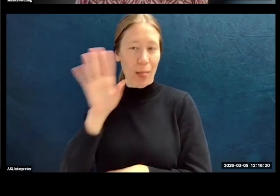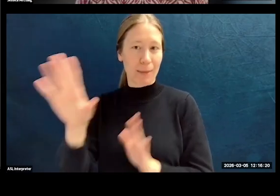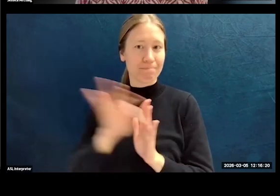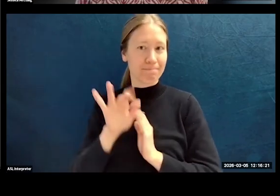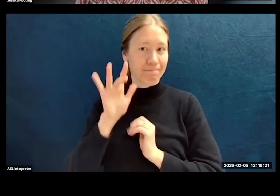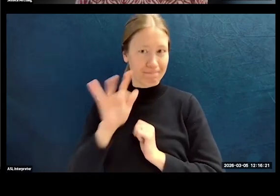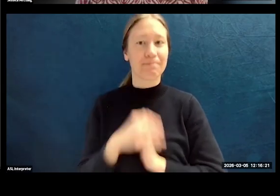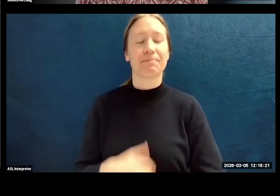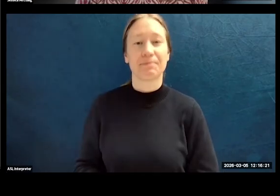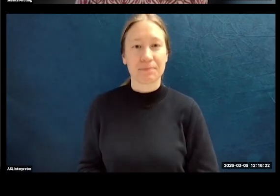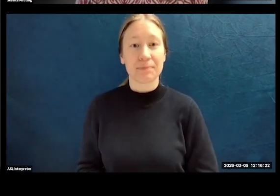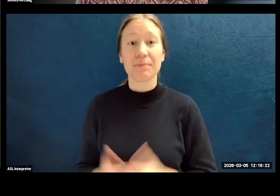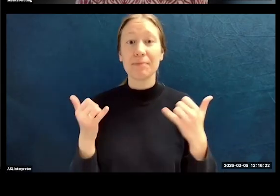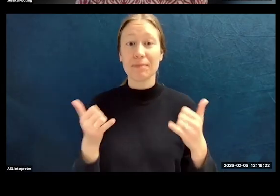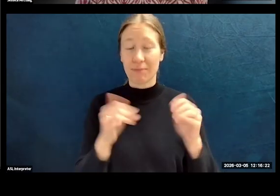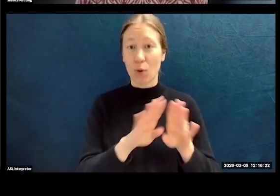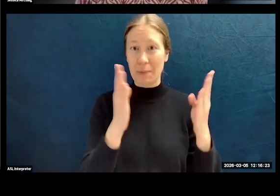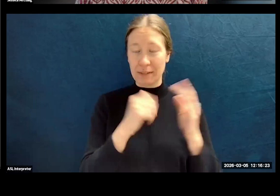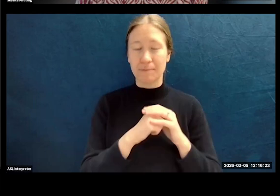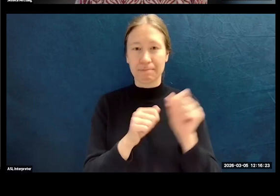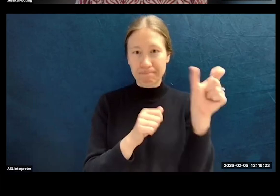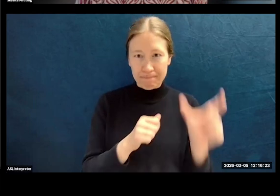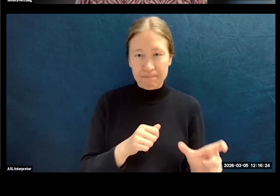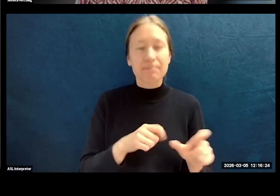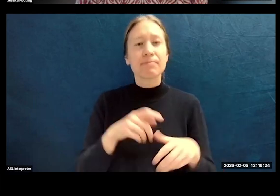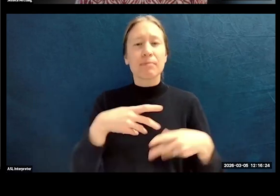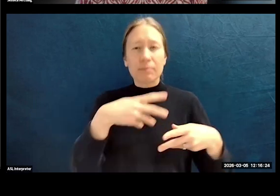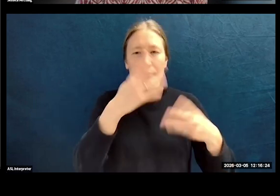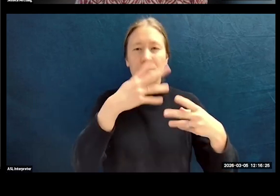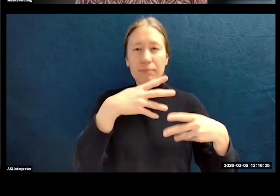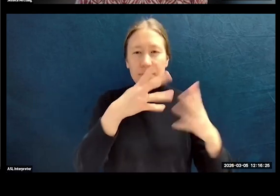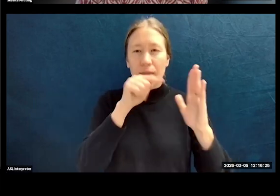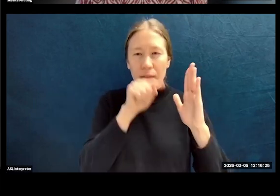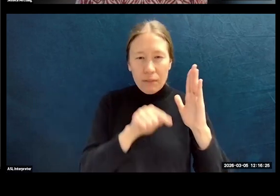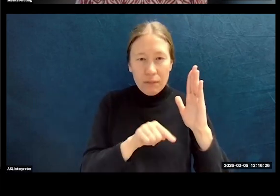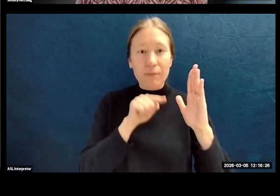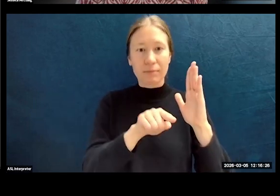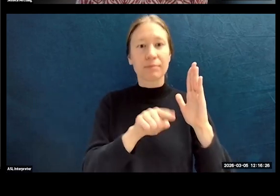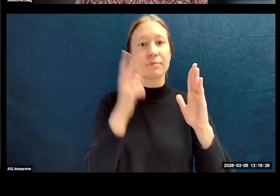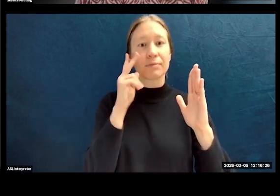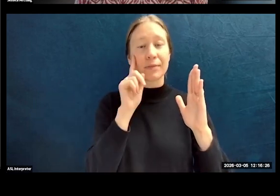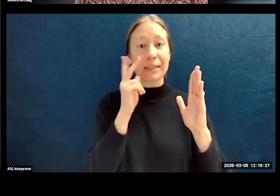And when this opens up I'm going to move down under the Recognize Text area of the pane